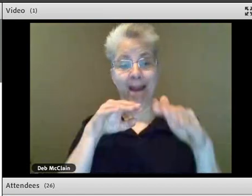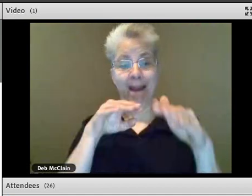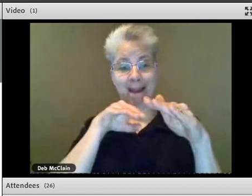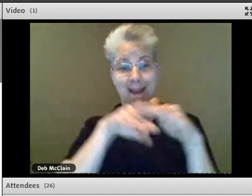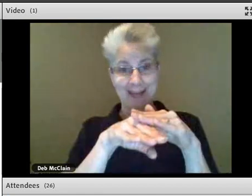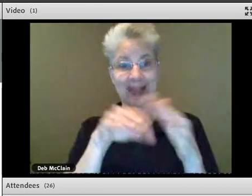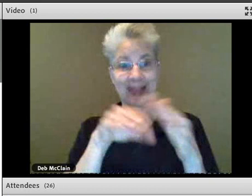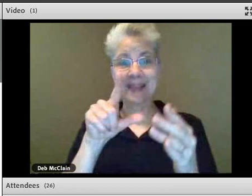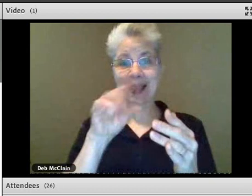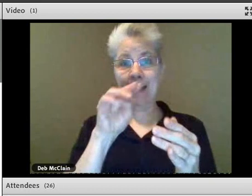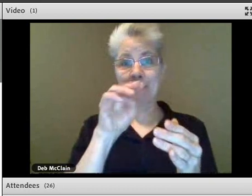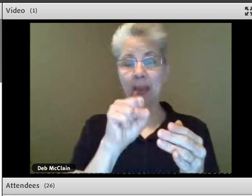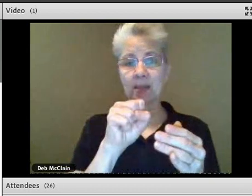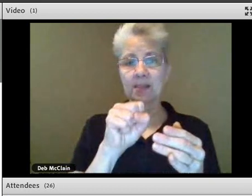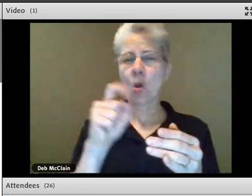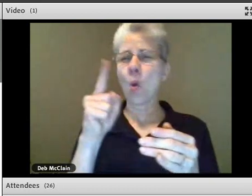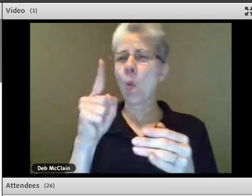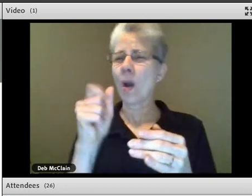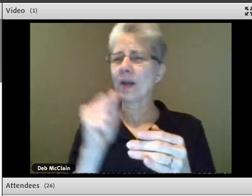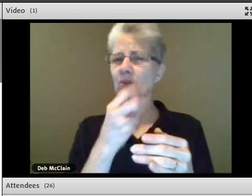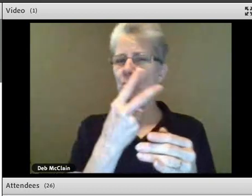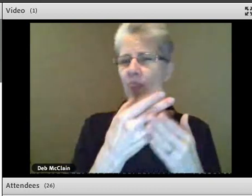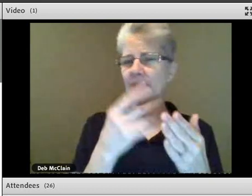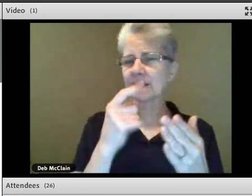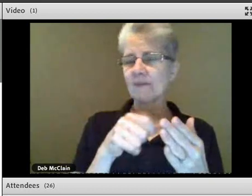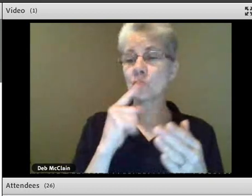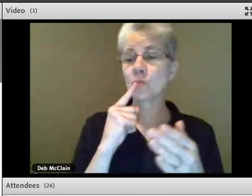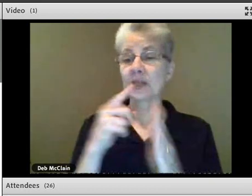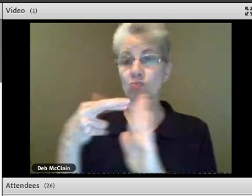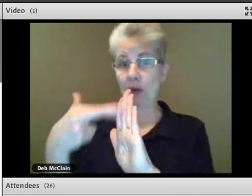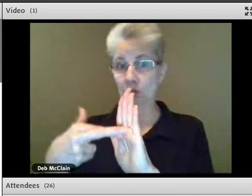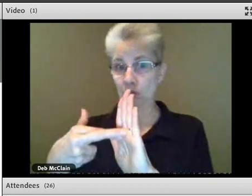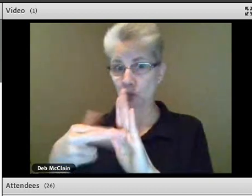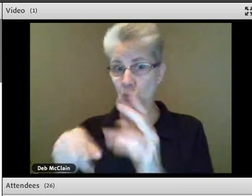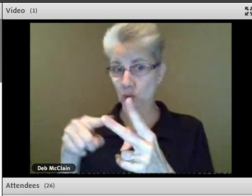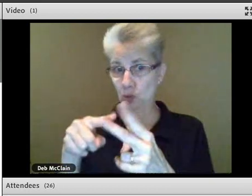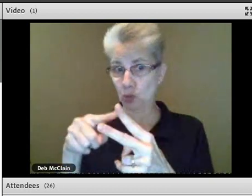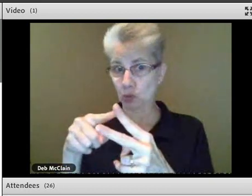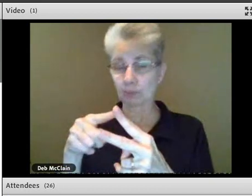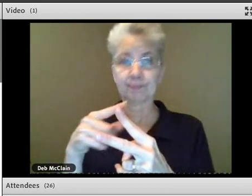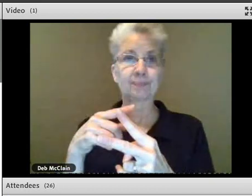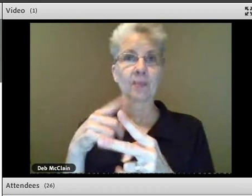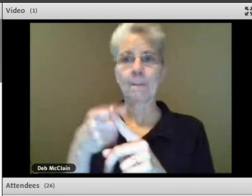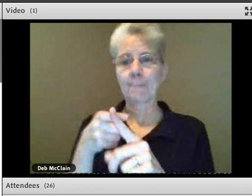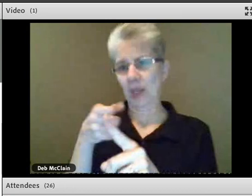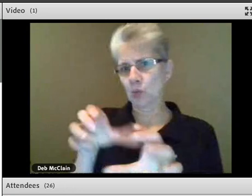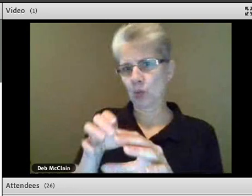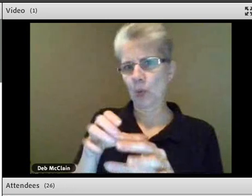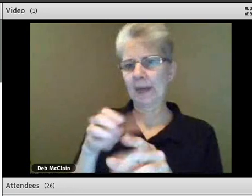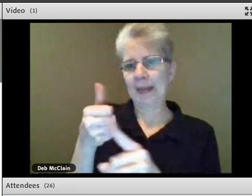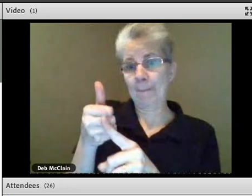one of two things has to occur -- You have to either be registered into the system, whether that's by you doing it manually or some admin